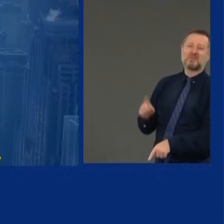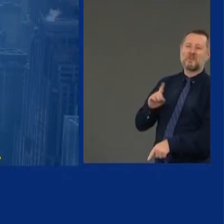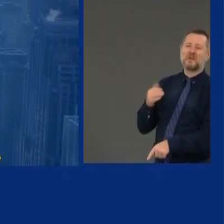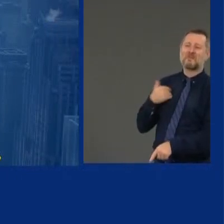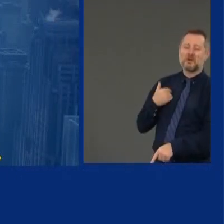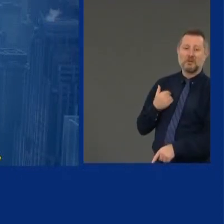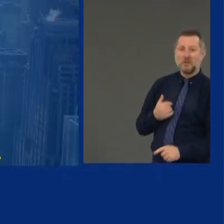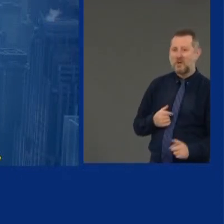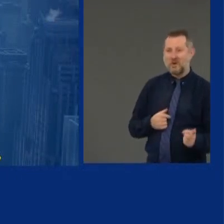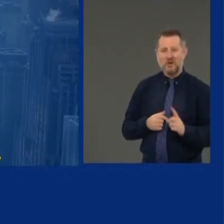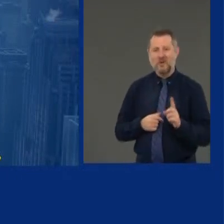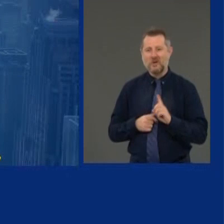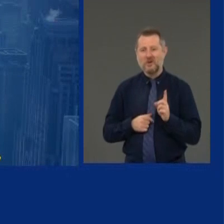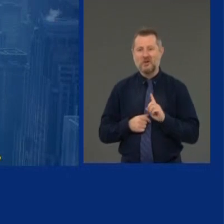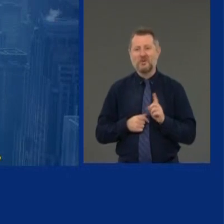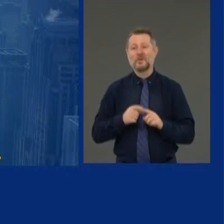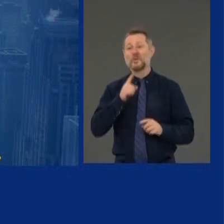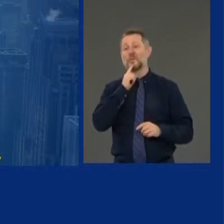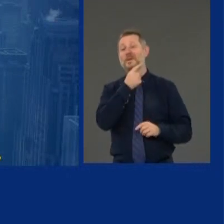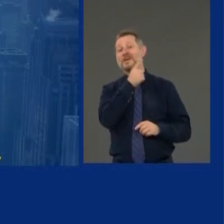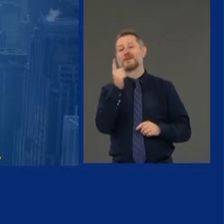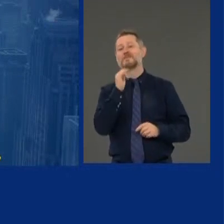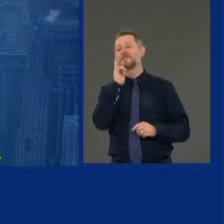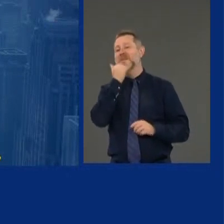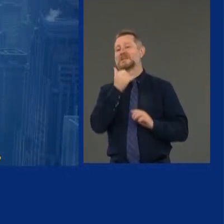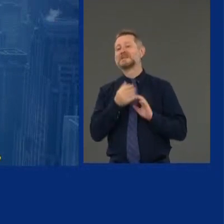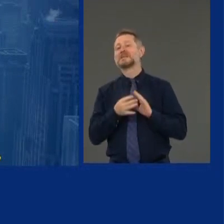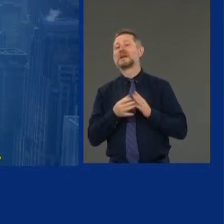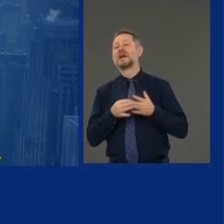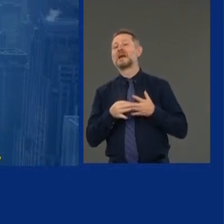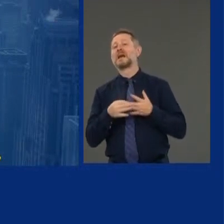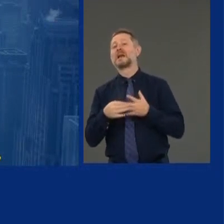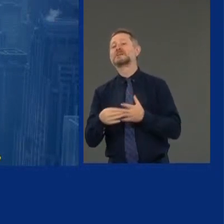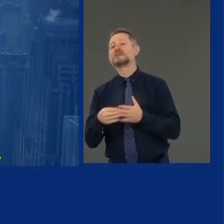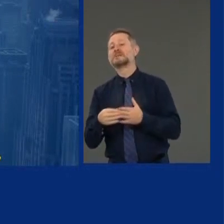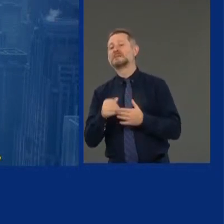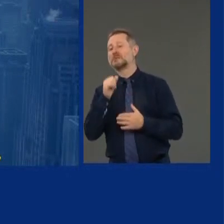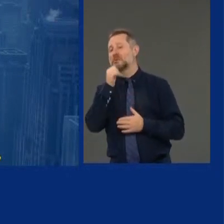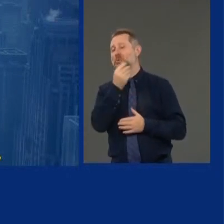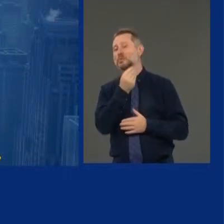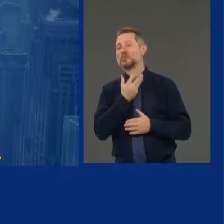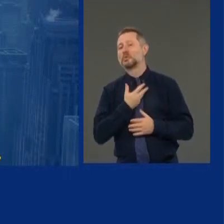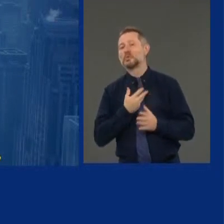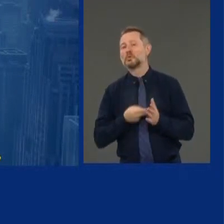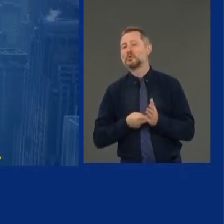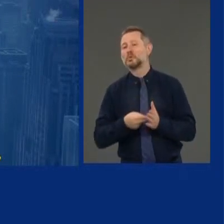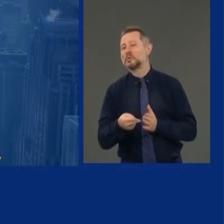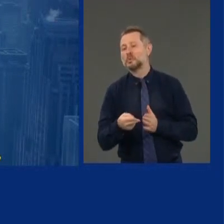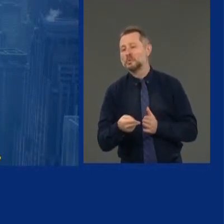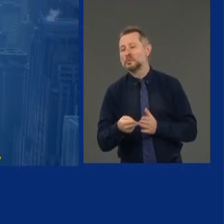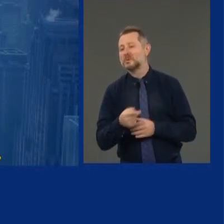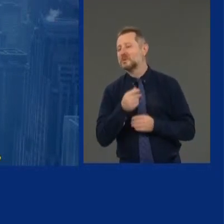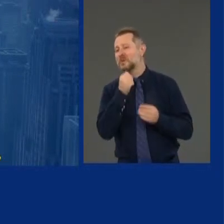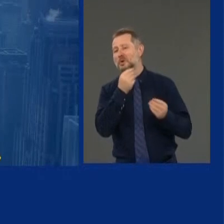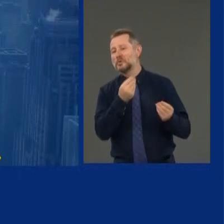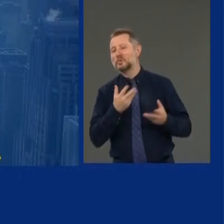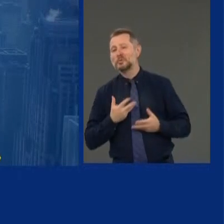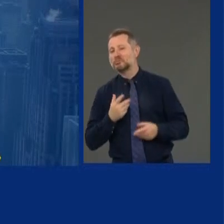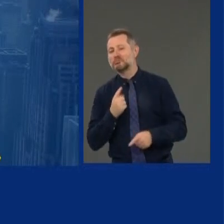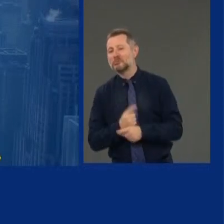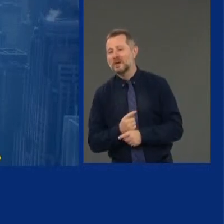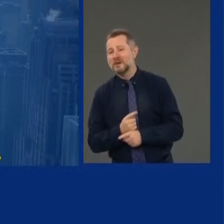ABOUT NEW YORK.